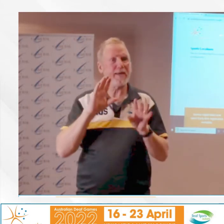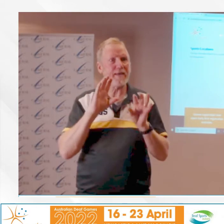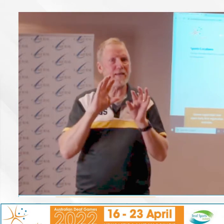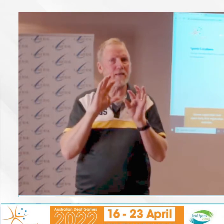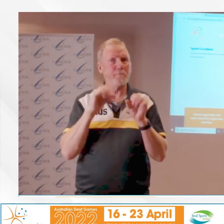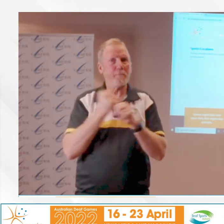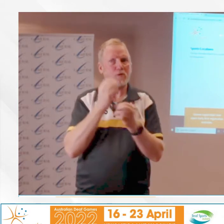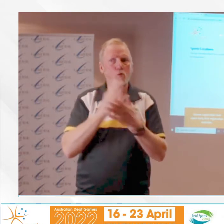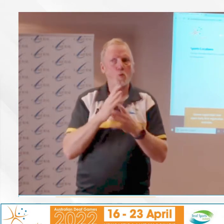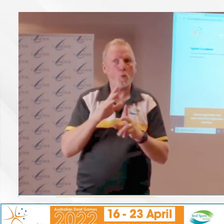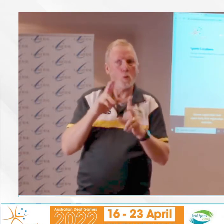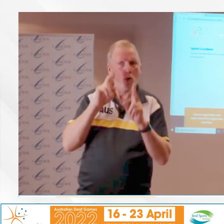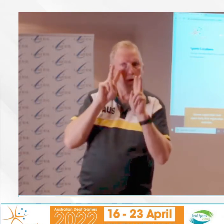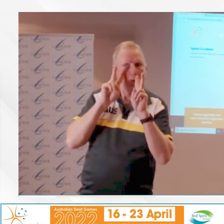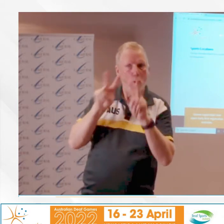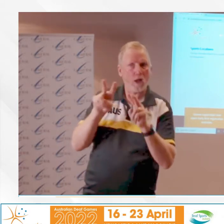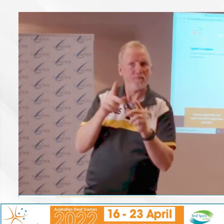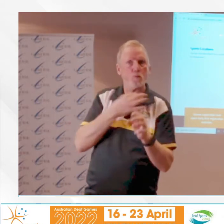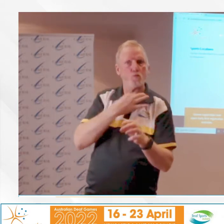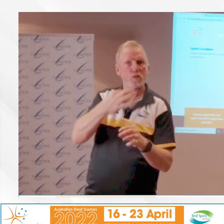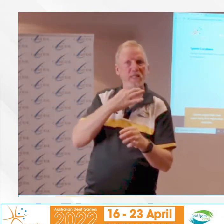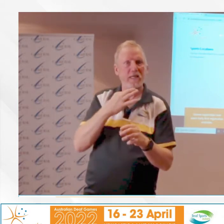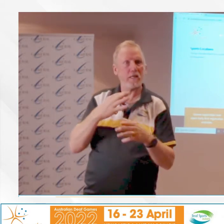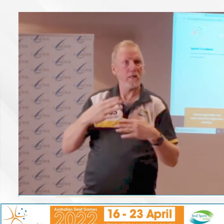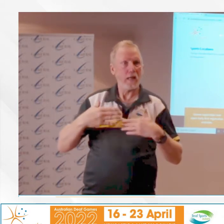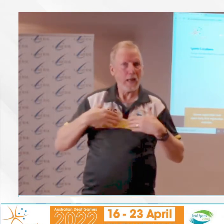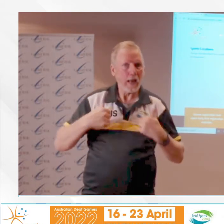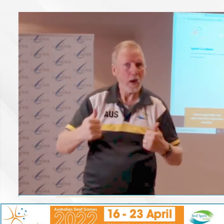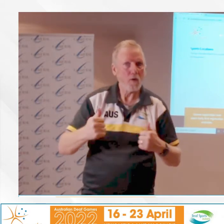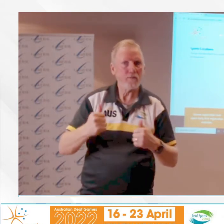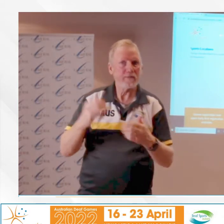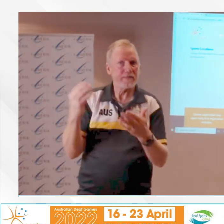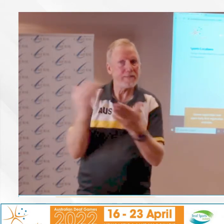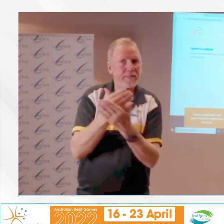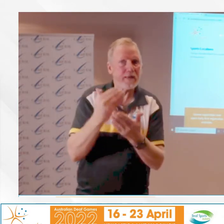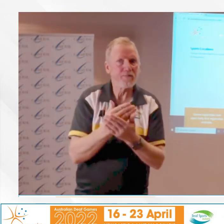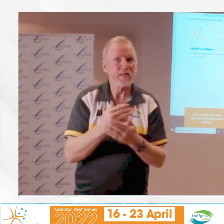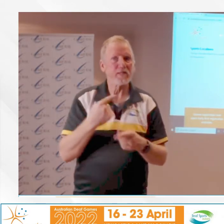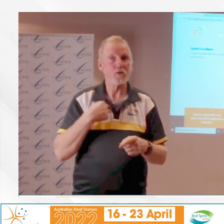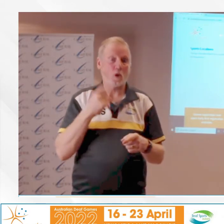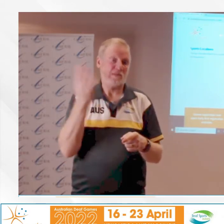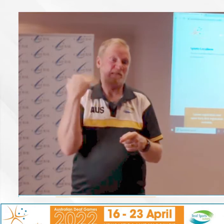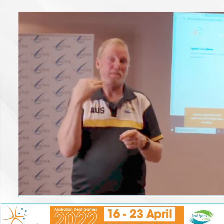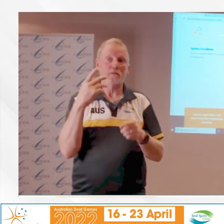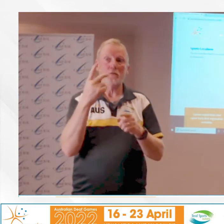think it's up to individual interest we looked we did a risk assessment for health and safety